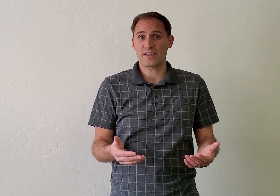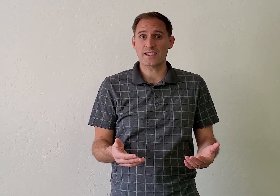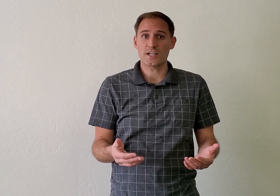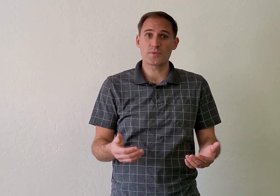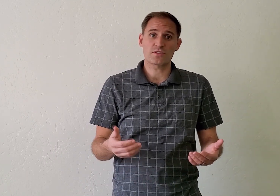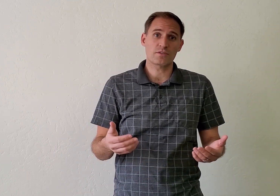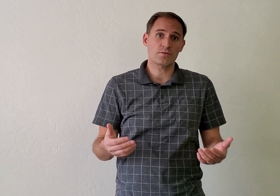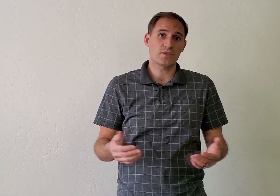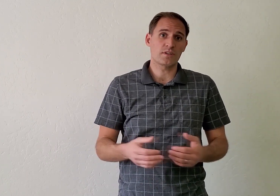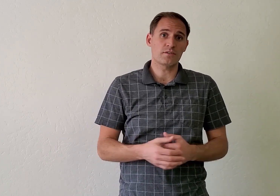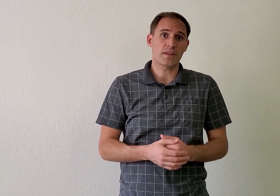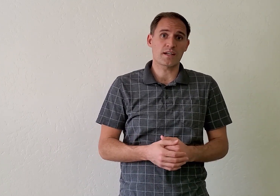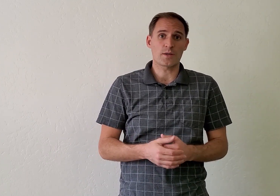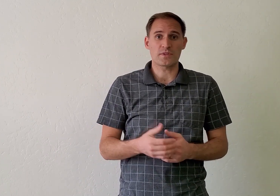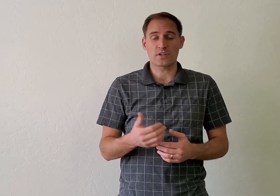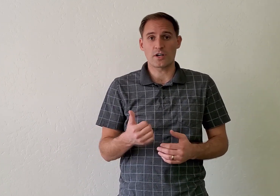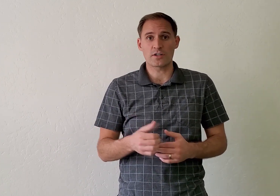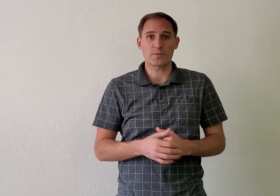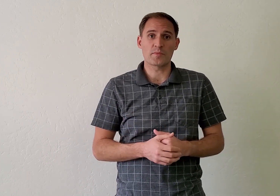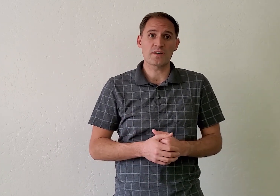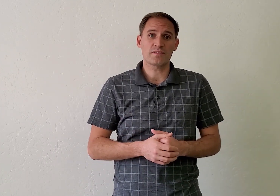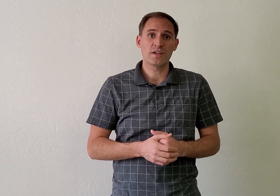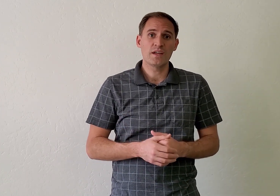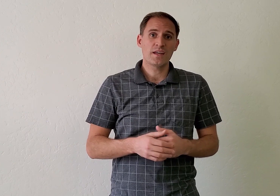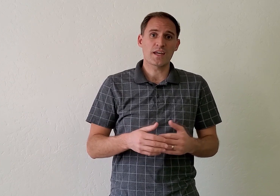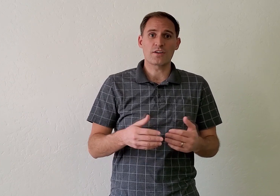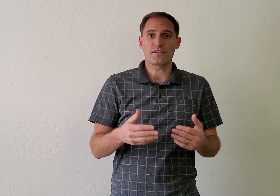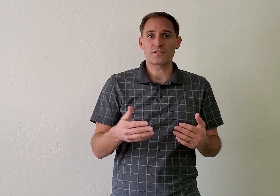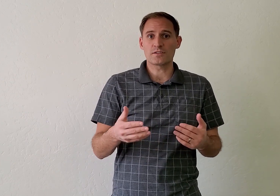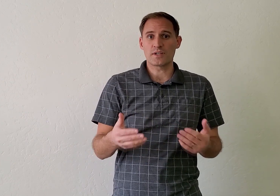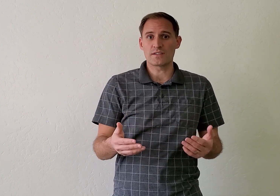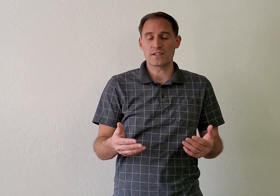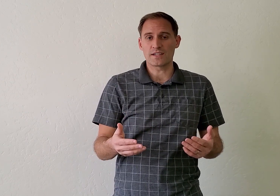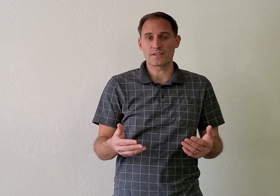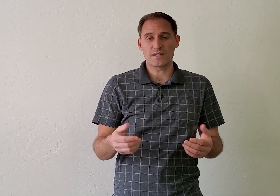that I'll be sure to include that up in the card up above and also I'll leave